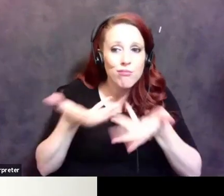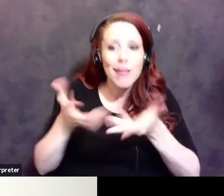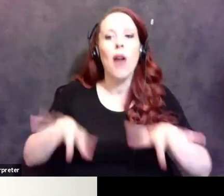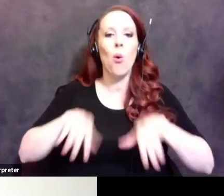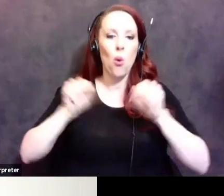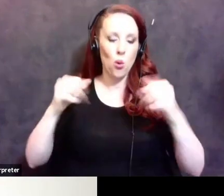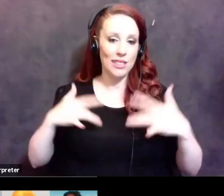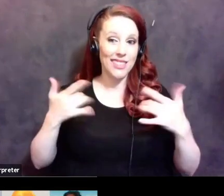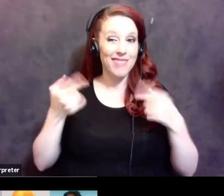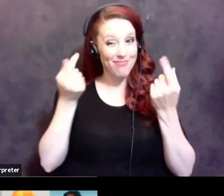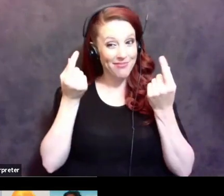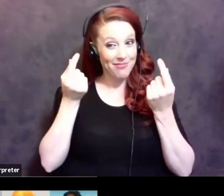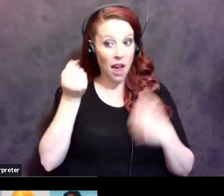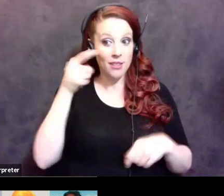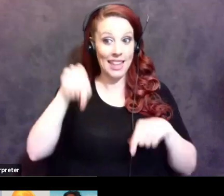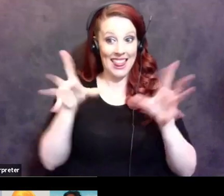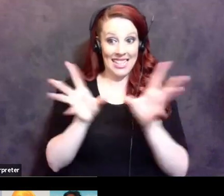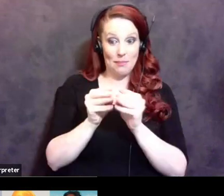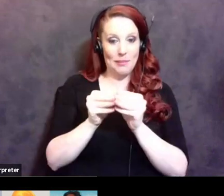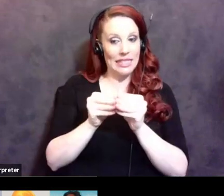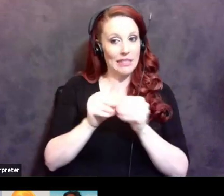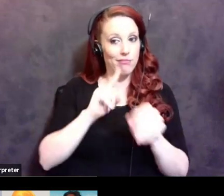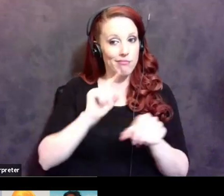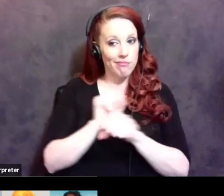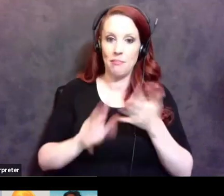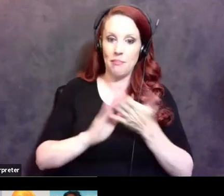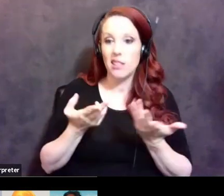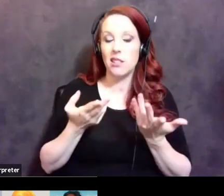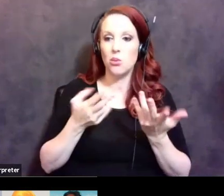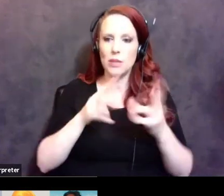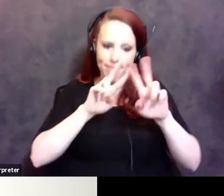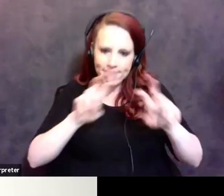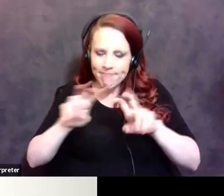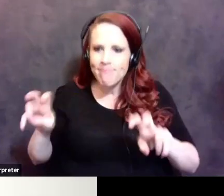We build empathy for underrepresented and historically marginalized people and provide